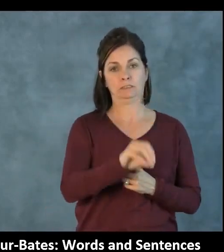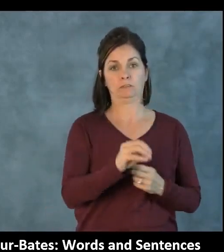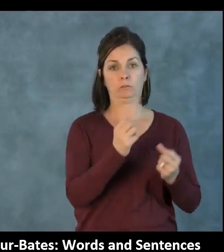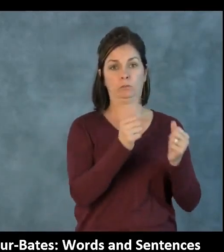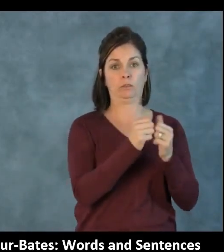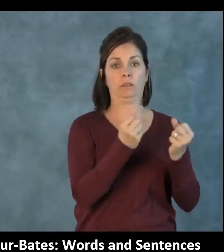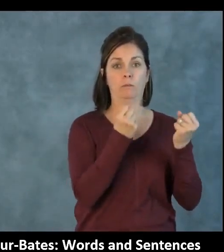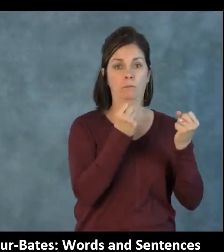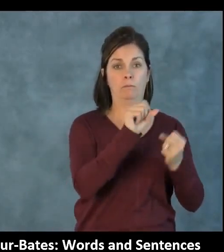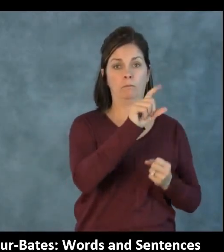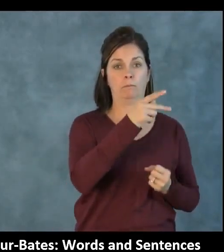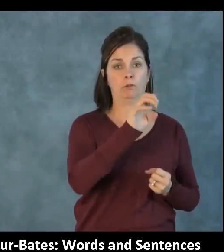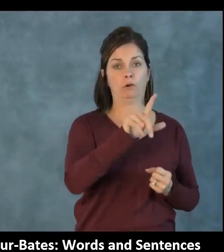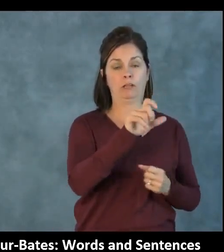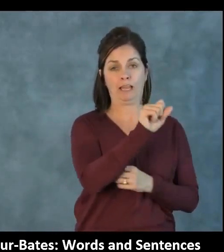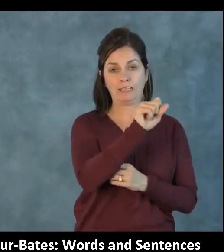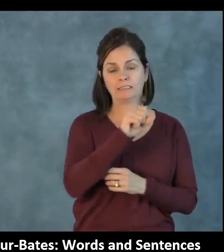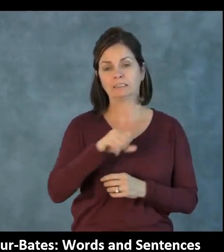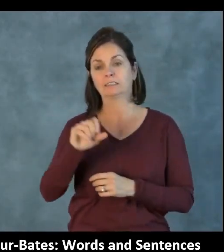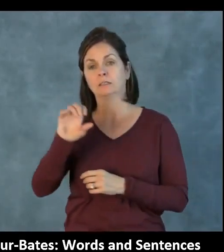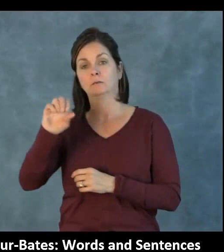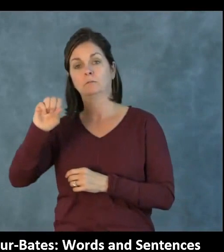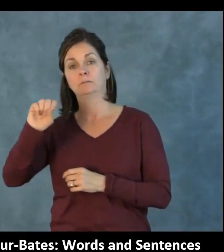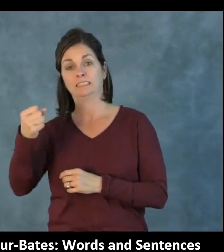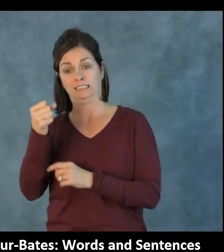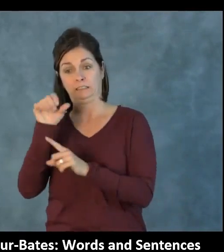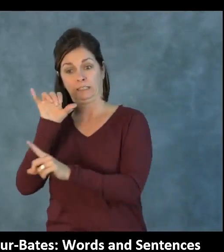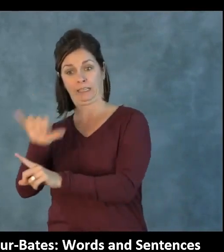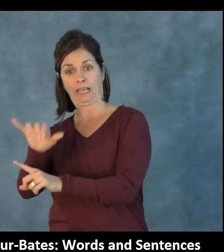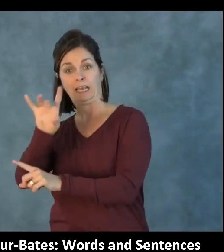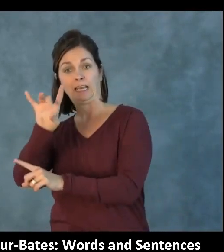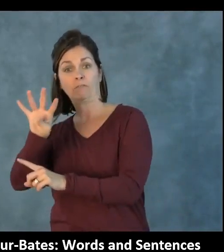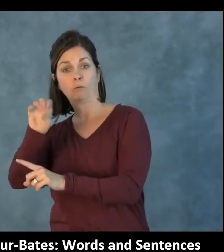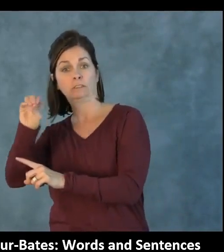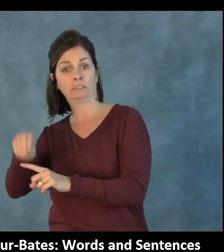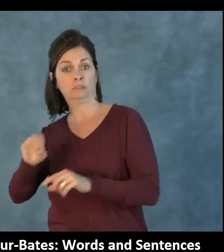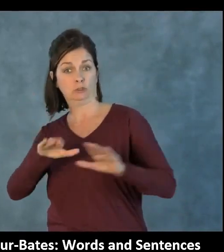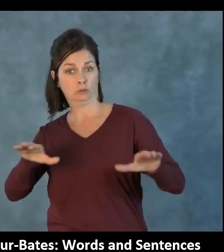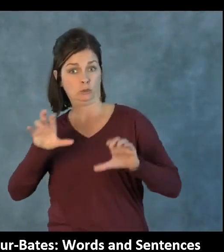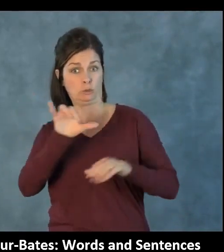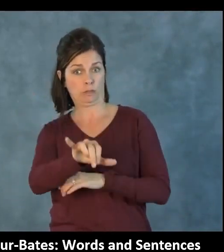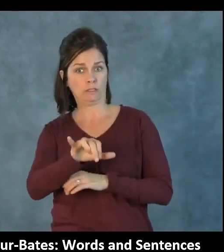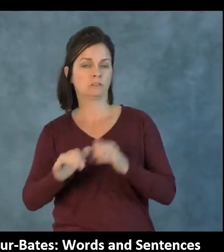in the Possessive -s, 84%. The vast majority of children are producing